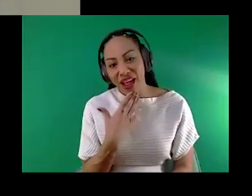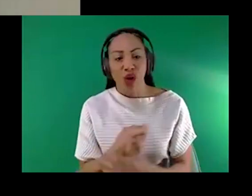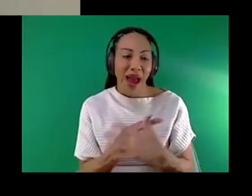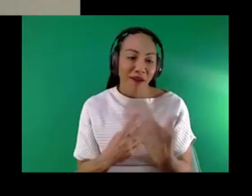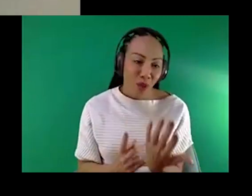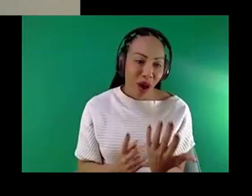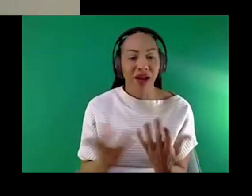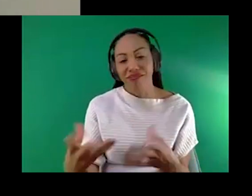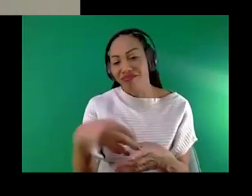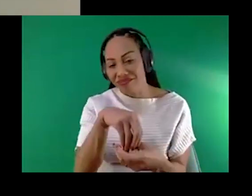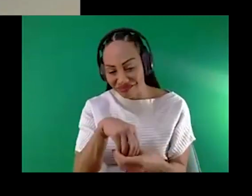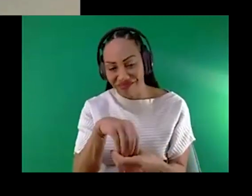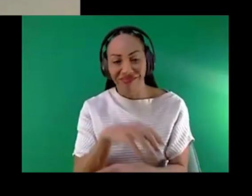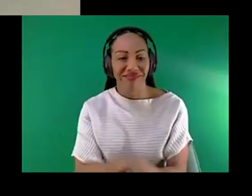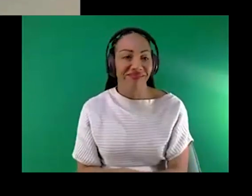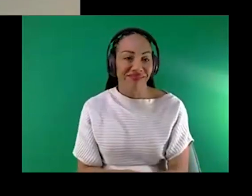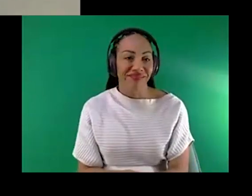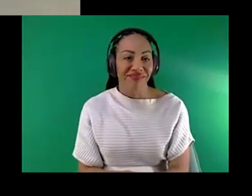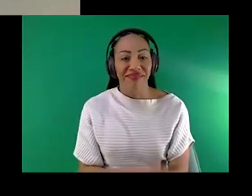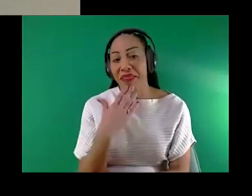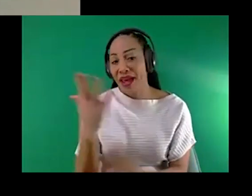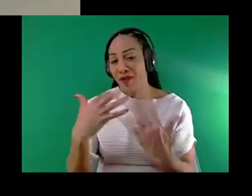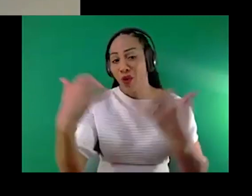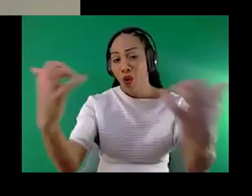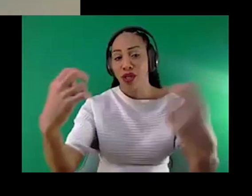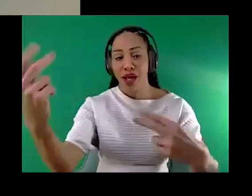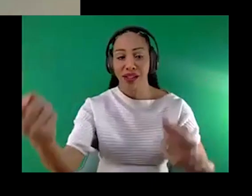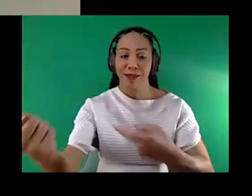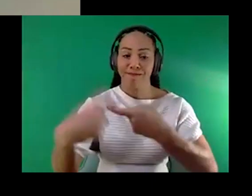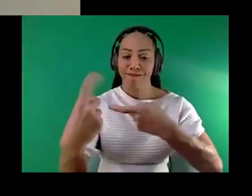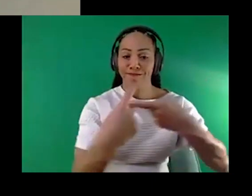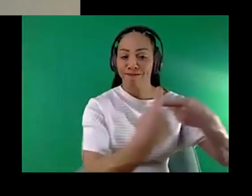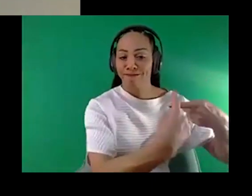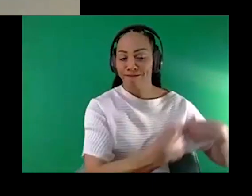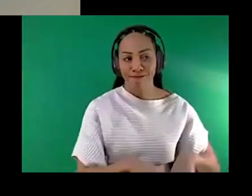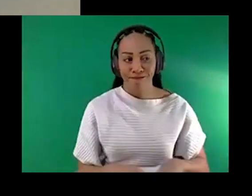part of this um and thank you to our audience for coming along I hope it's given a good and clear